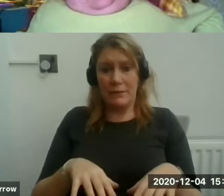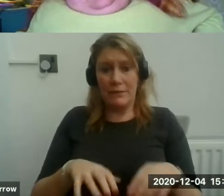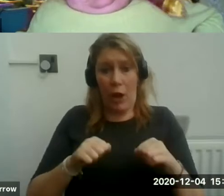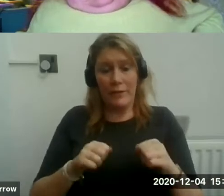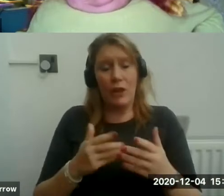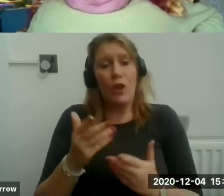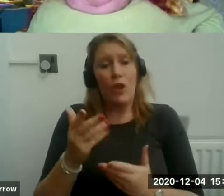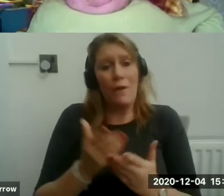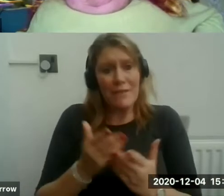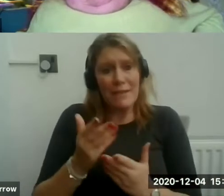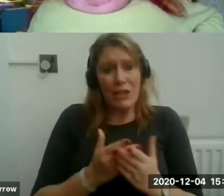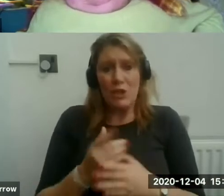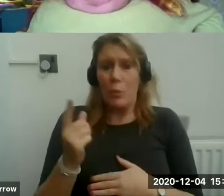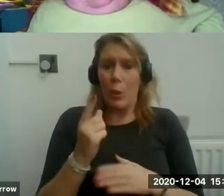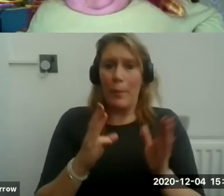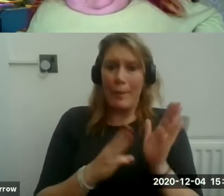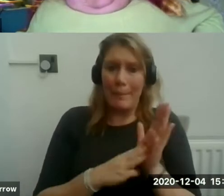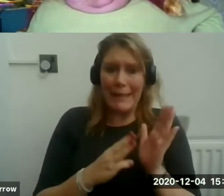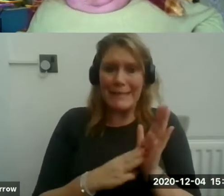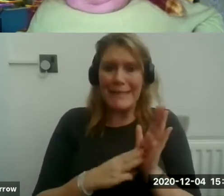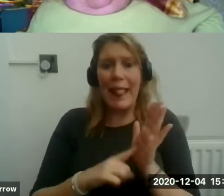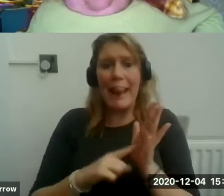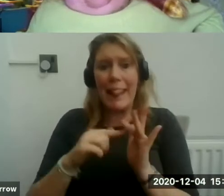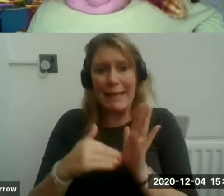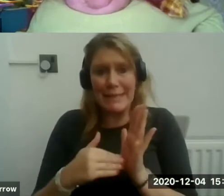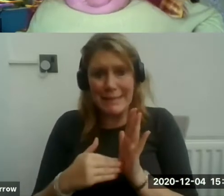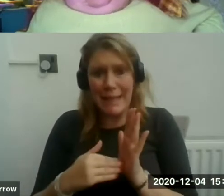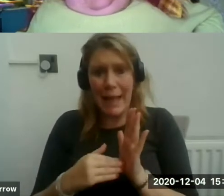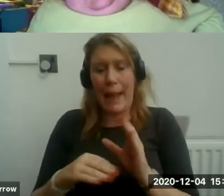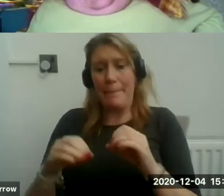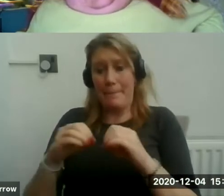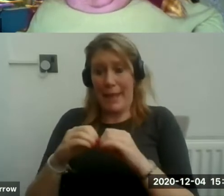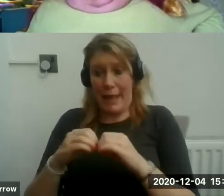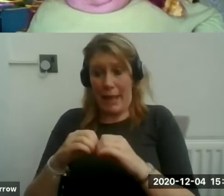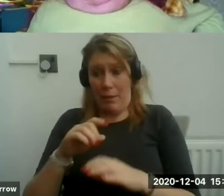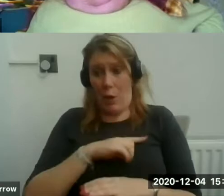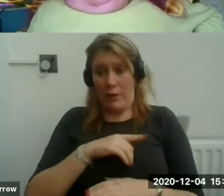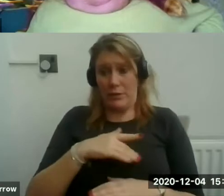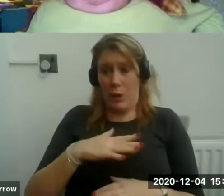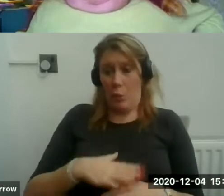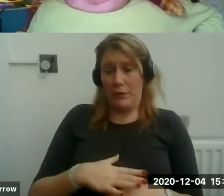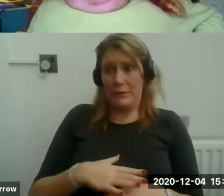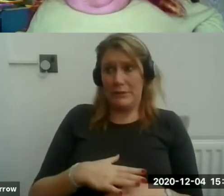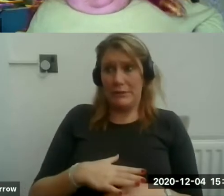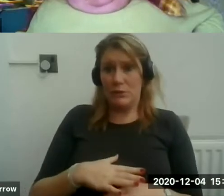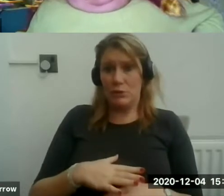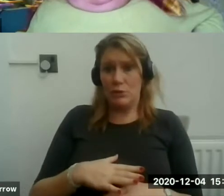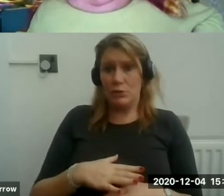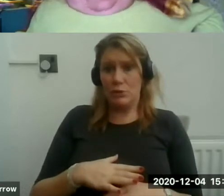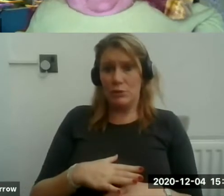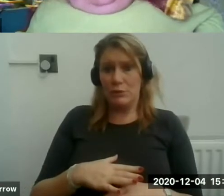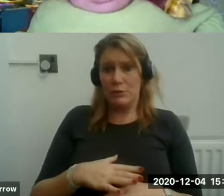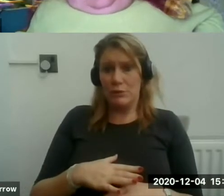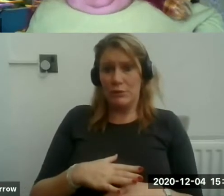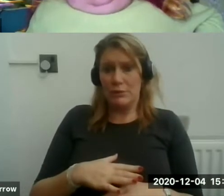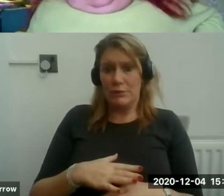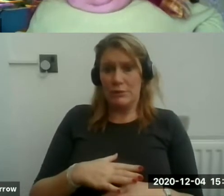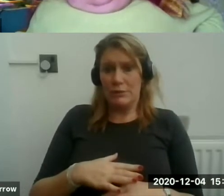with Mandy, Liz and Bee. So that we could inform the characters from our